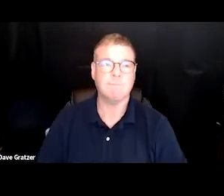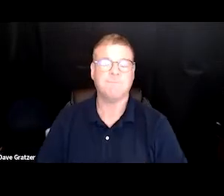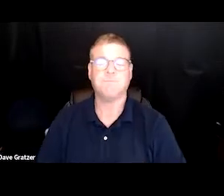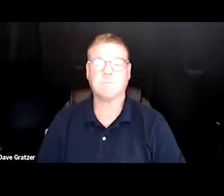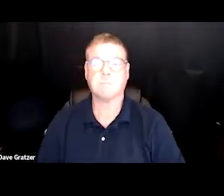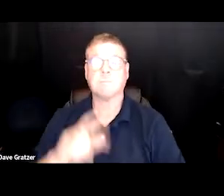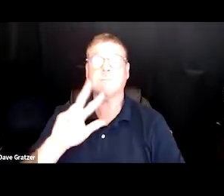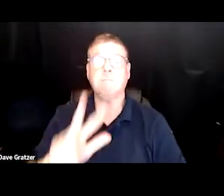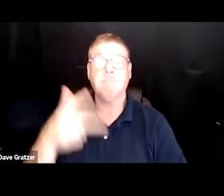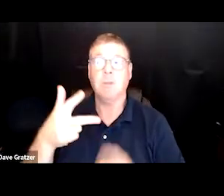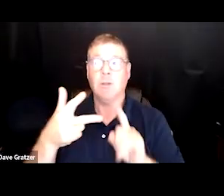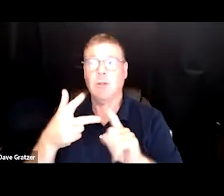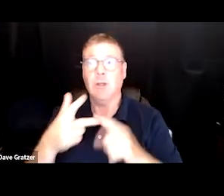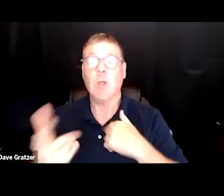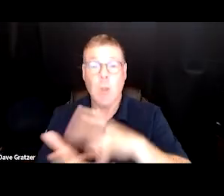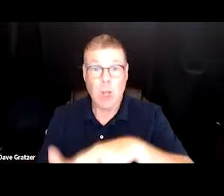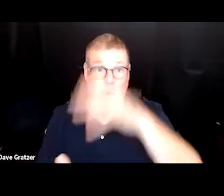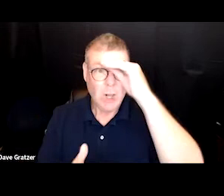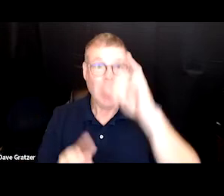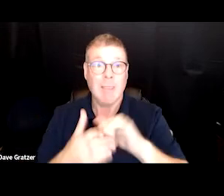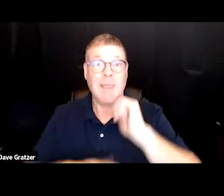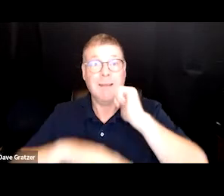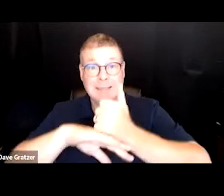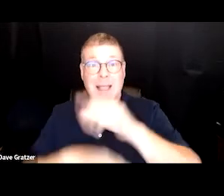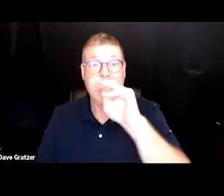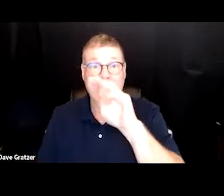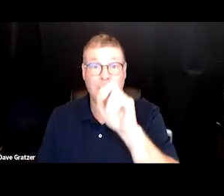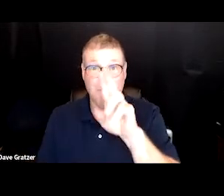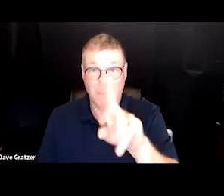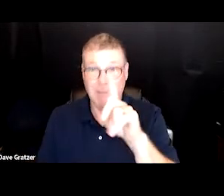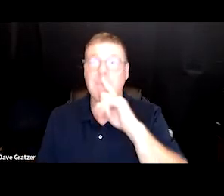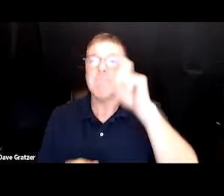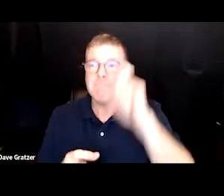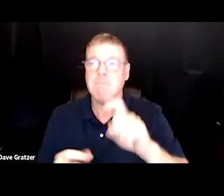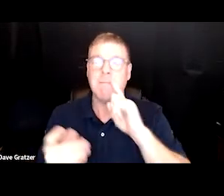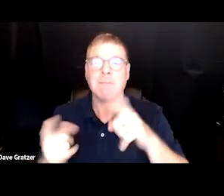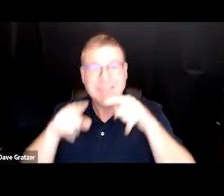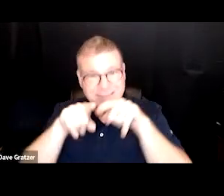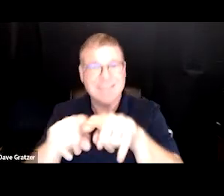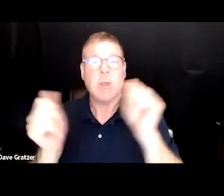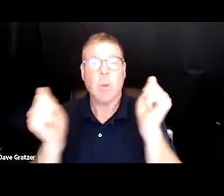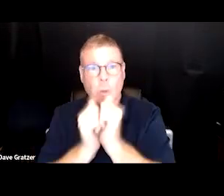Third, we learned that efforts to increase jail based medications must of course, be paired with efforts to increase availability of medications